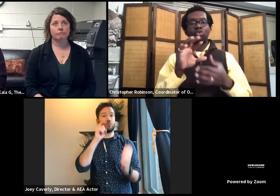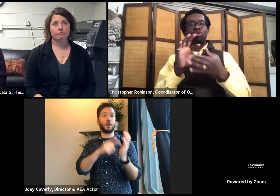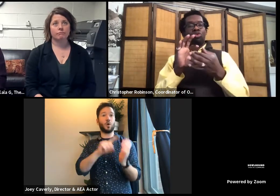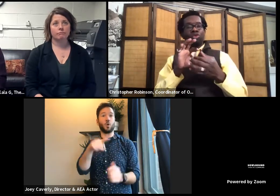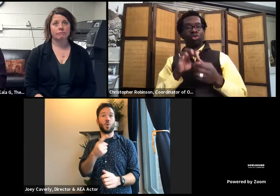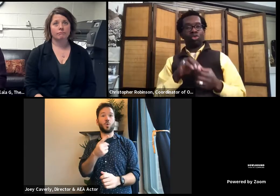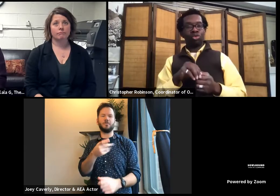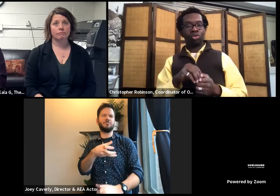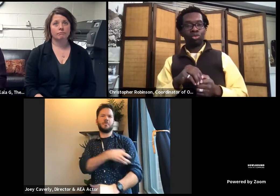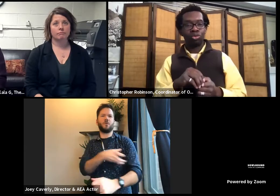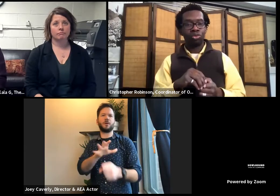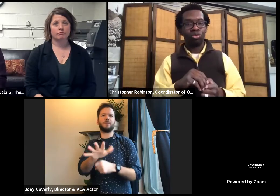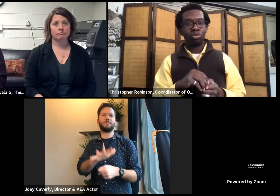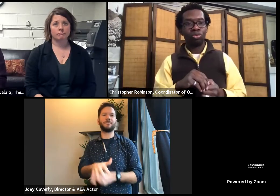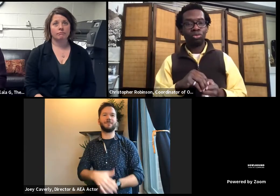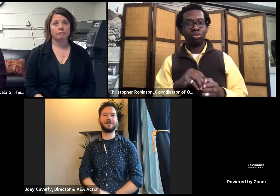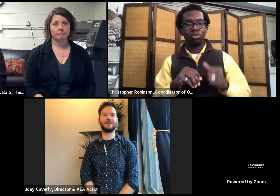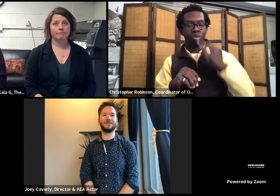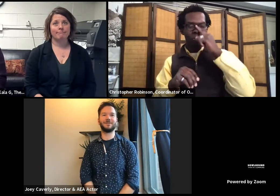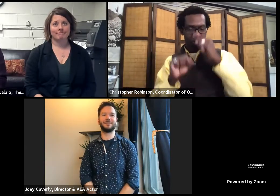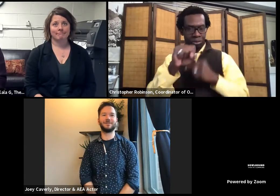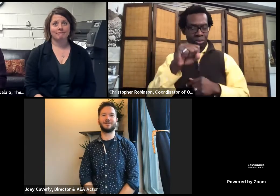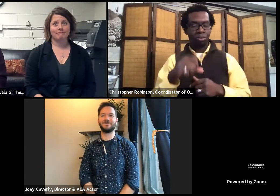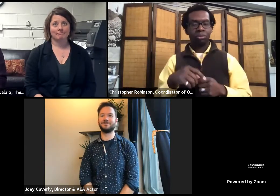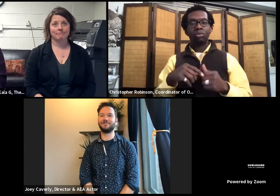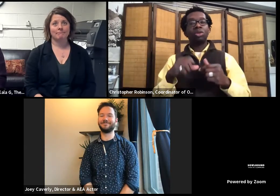Beautiful. And so recognition alone is powerful enough.